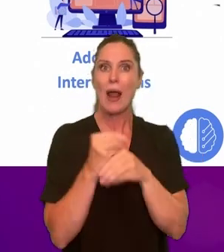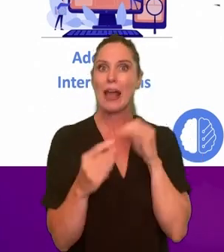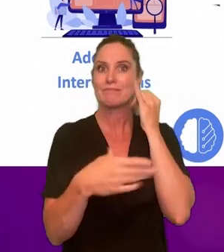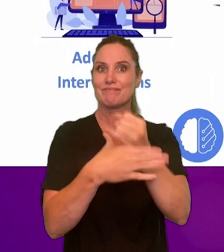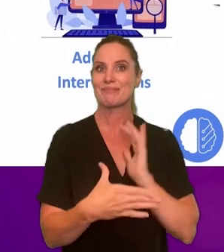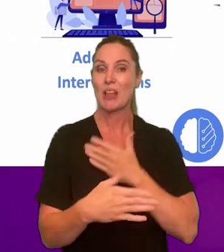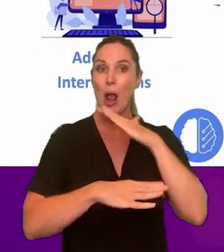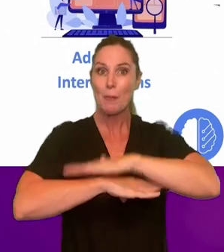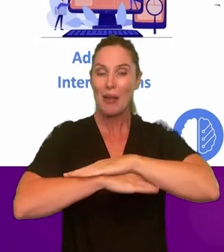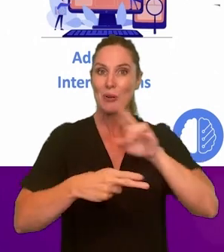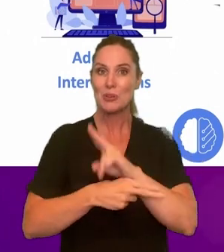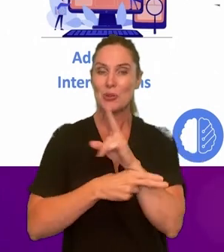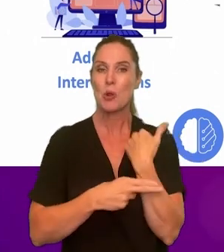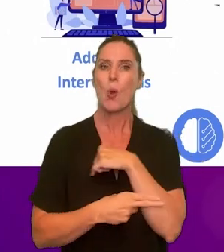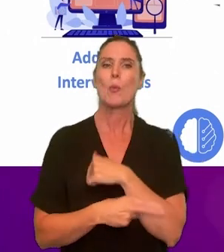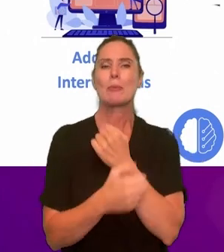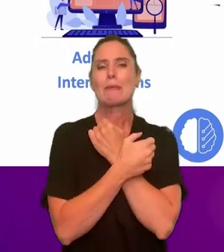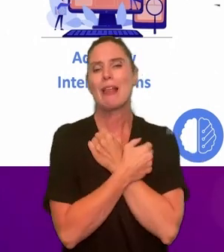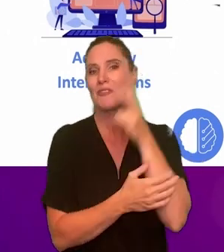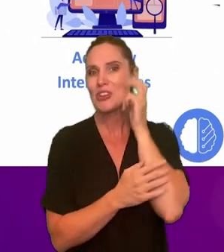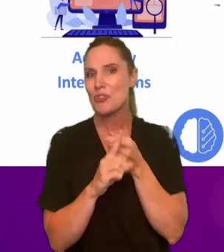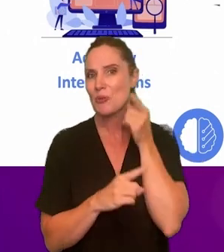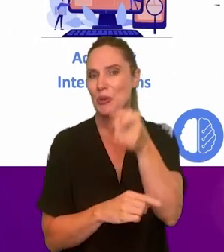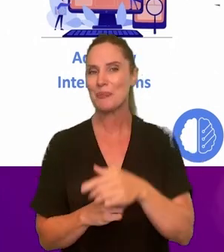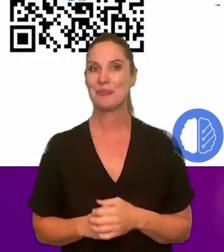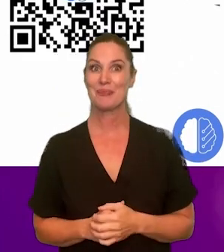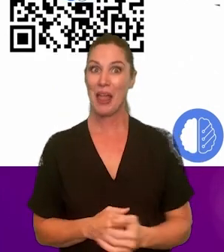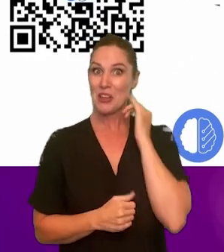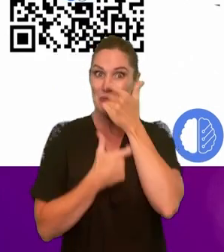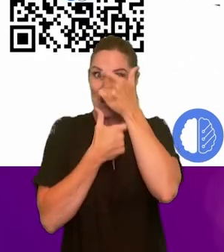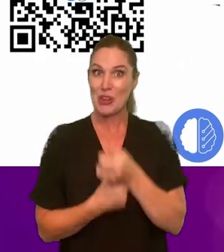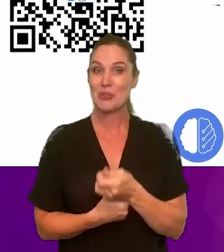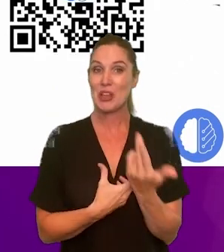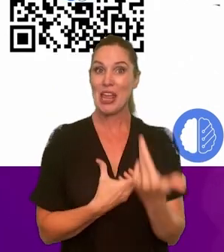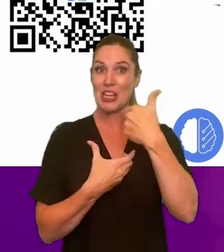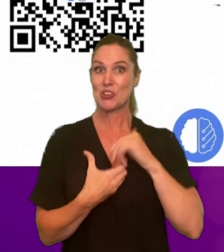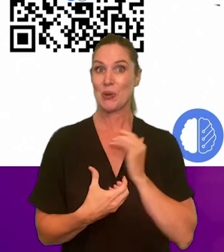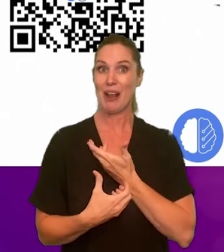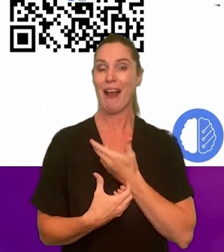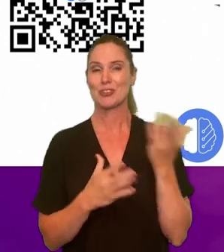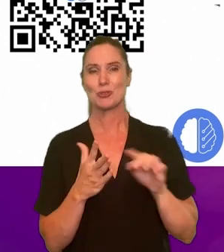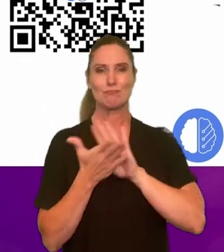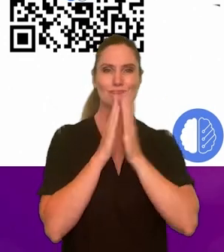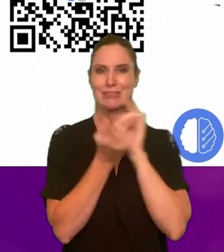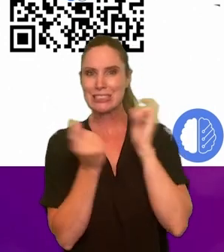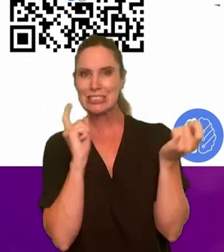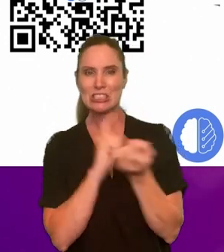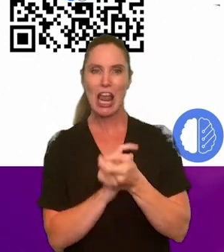we would love to hear from you. So if you are interested in joining us to revolutionise cognitive rehabilitation,